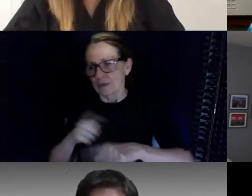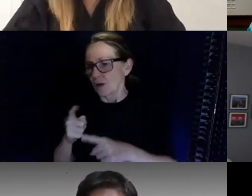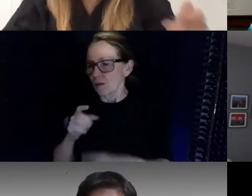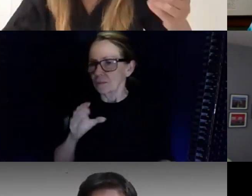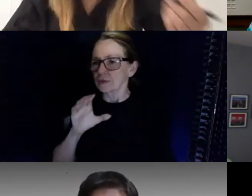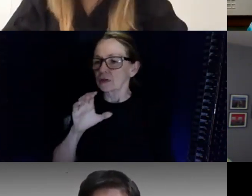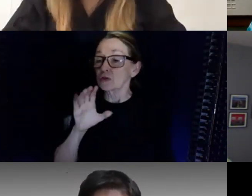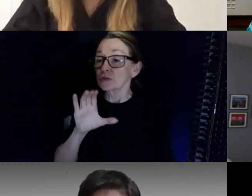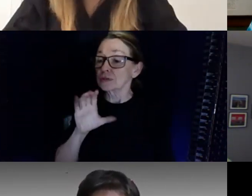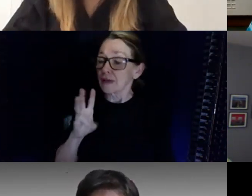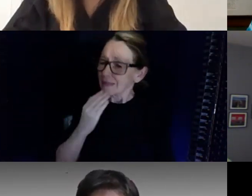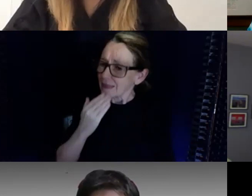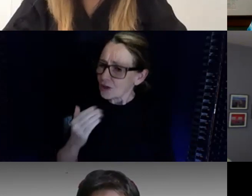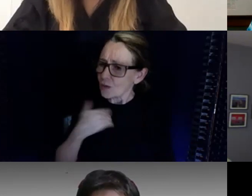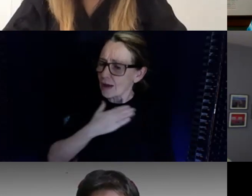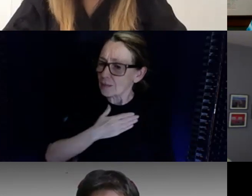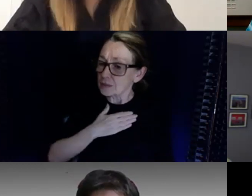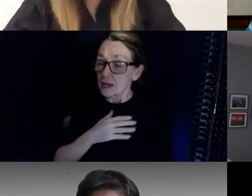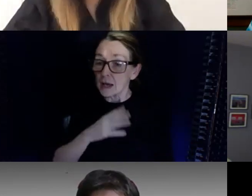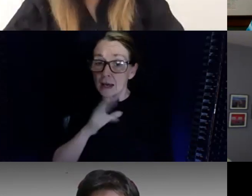I'M LETTING YOU KNOW THAT UNFORTUNATELY THE TIMING, AS IMPORTANT AS THIS IS, IT'S JUST GOING TO TAKE A LITTLE BIT OF TIME.